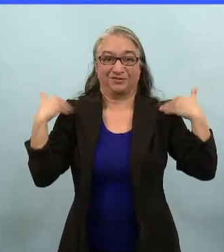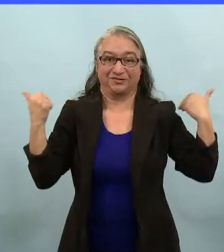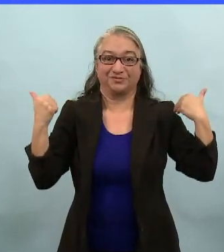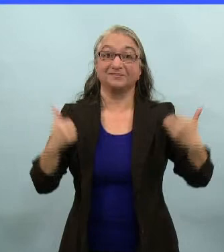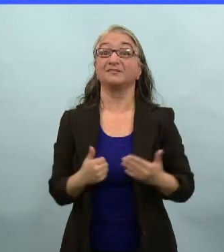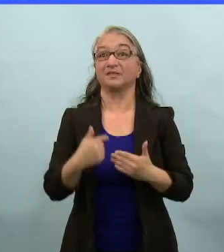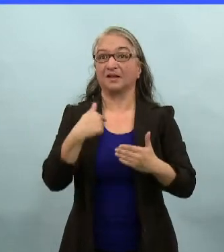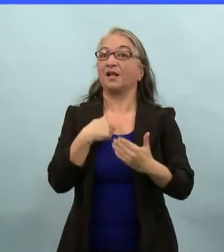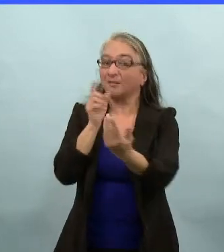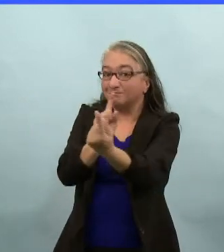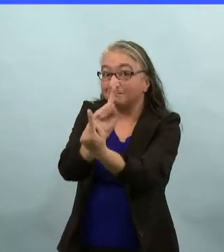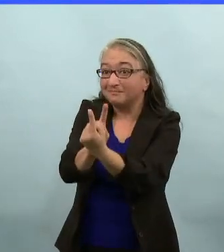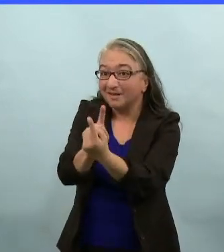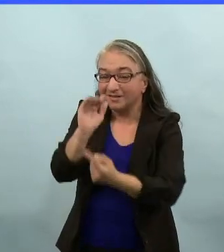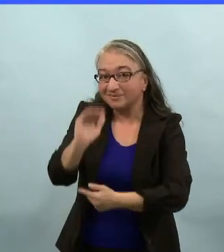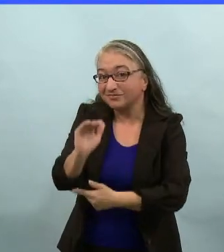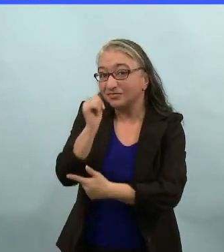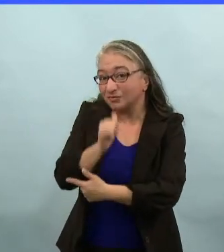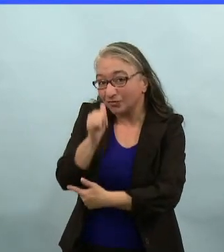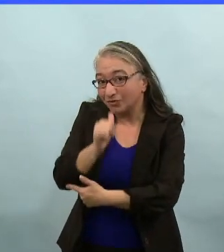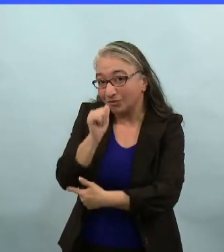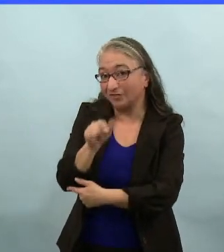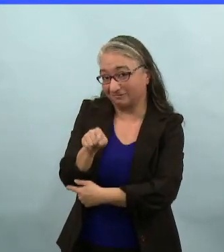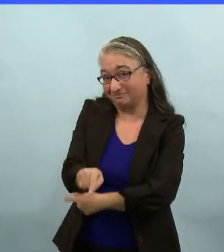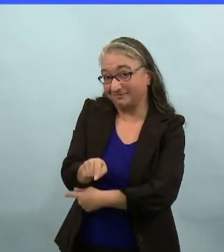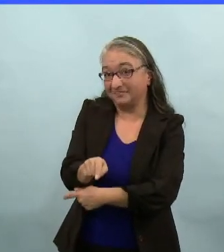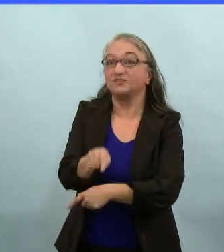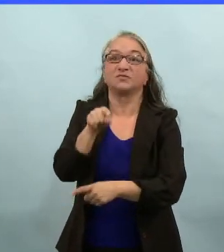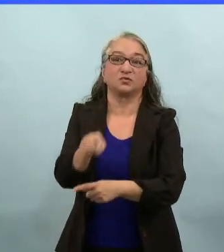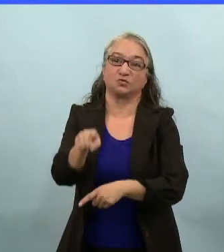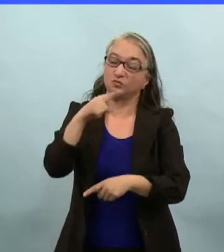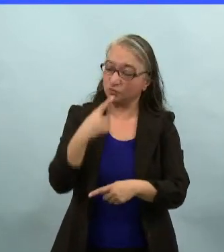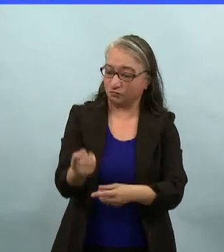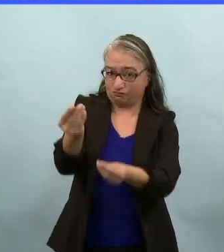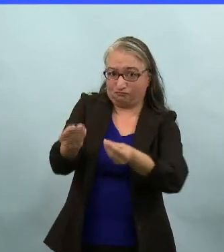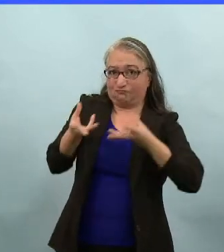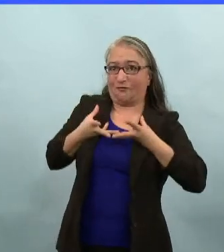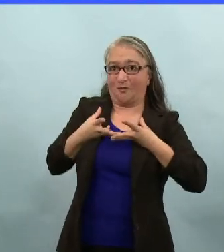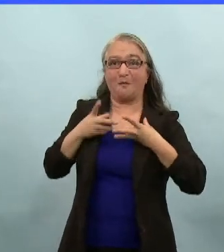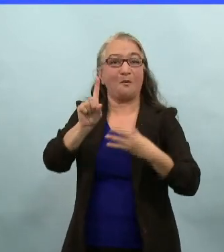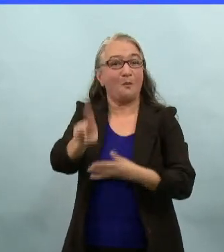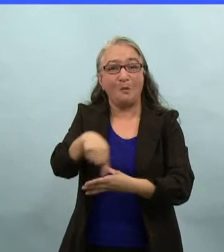of southdale who shared with me that she could only play with her friends through the fence